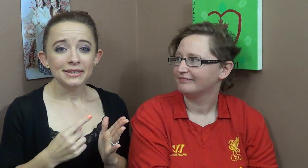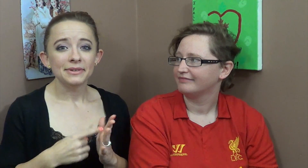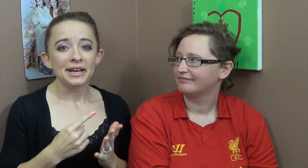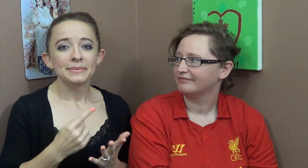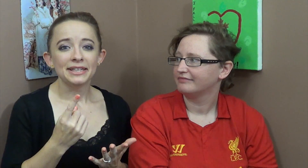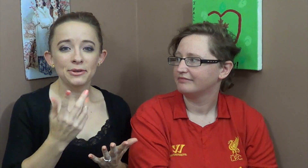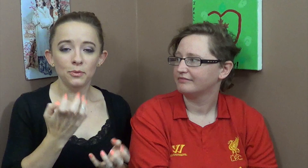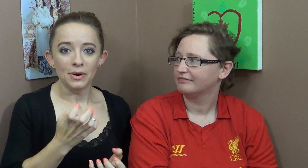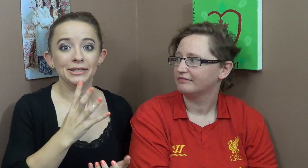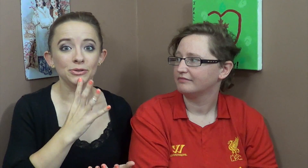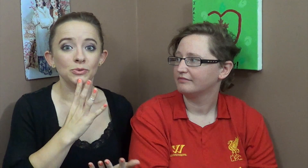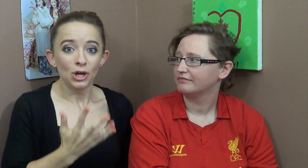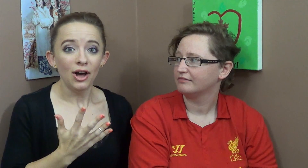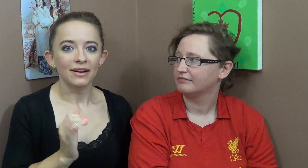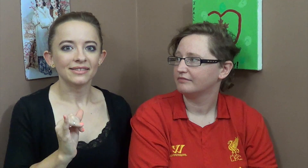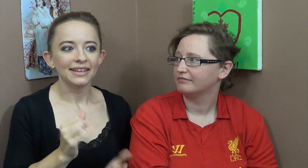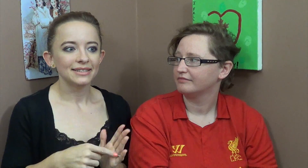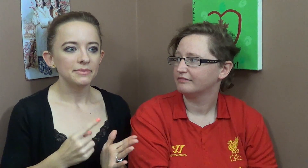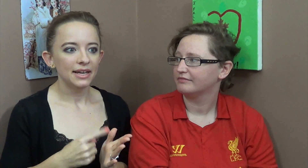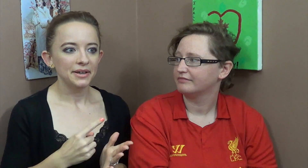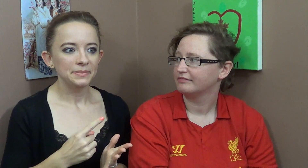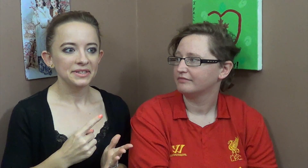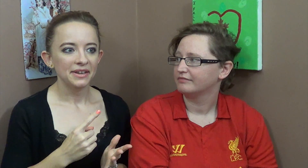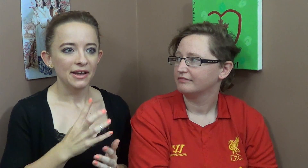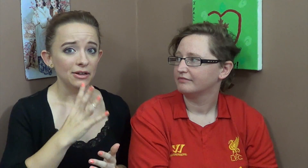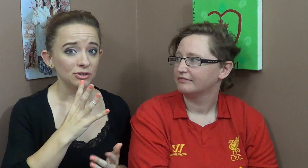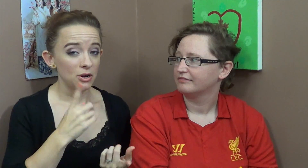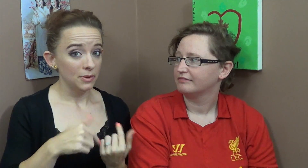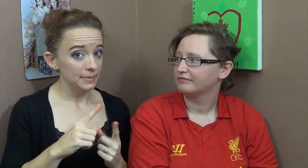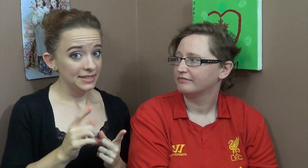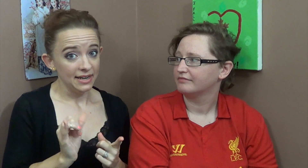sometimes that you want to talk. Like sometimes I'll talk while I'm